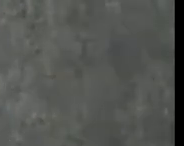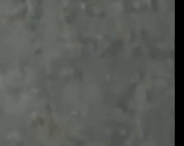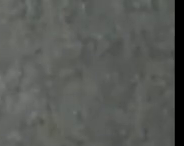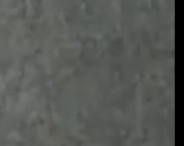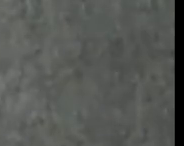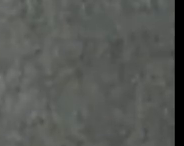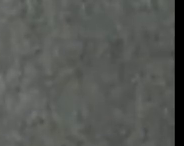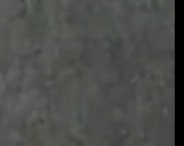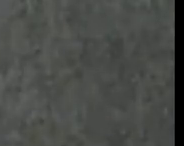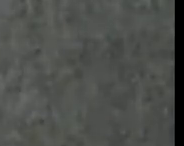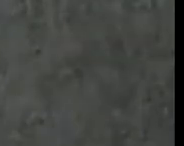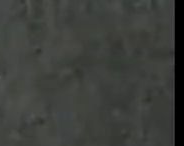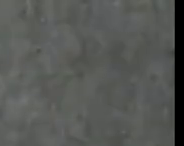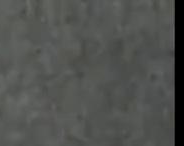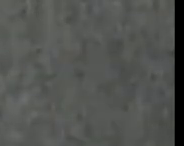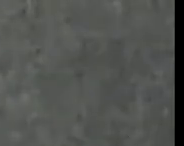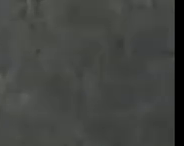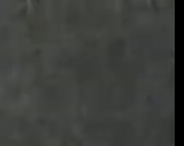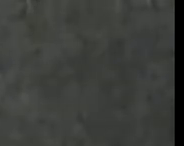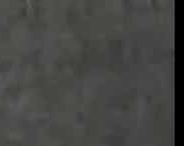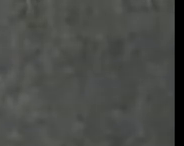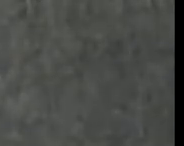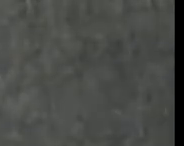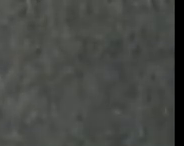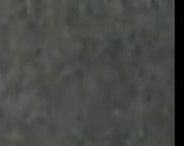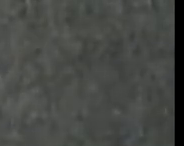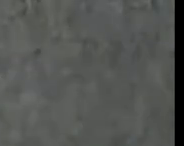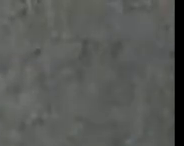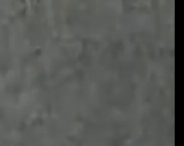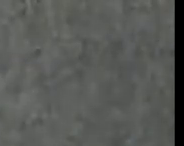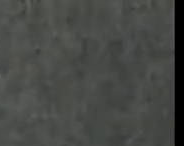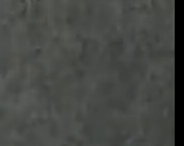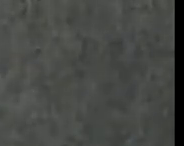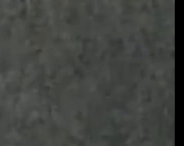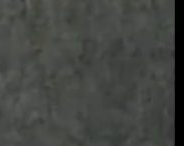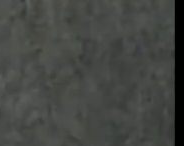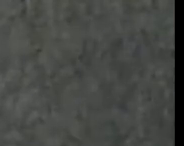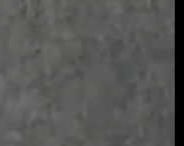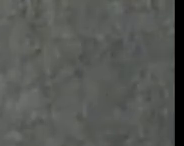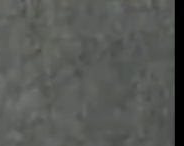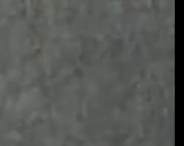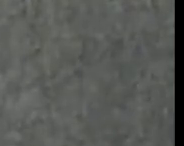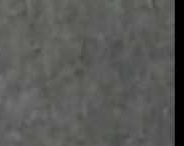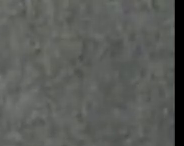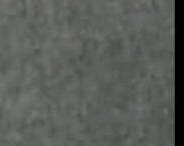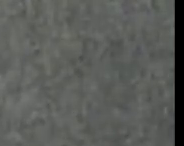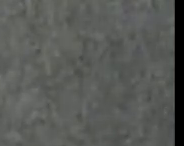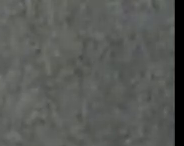She'll be reaching out to you soon to invite you to come share this information with the larger counseling team who could not attend the session.